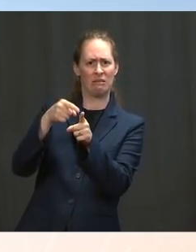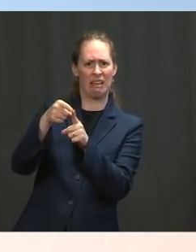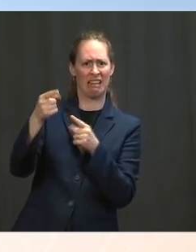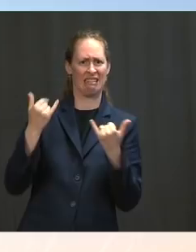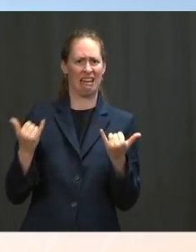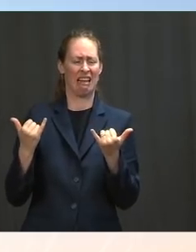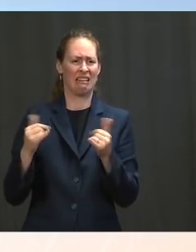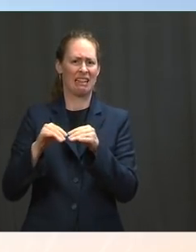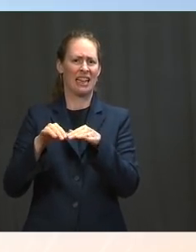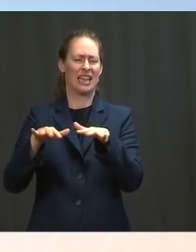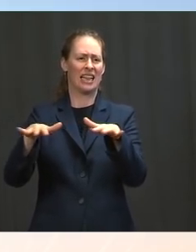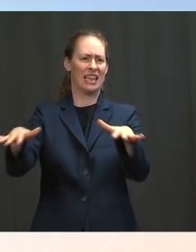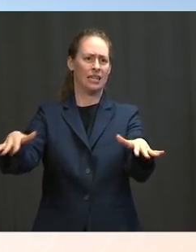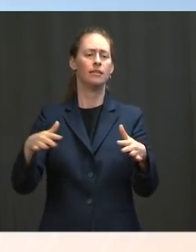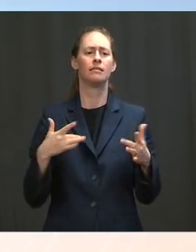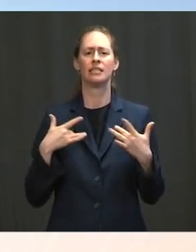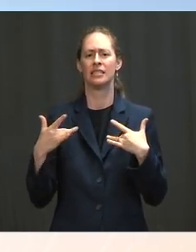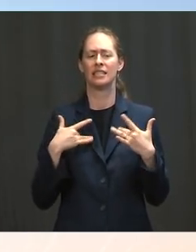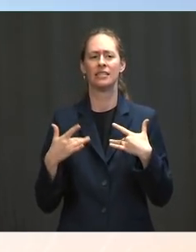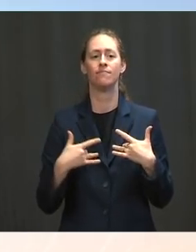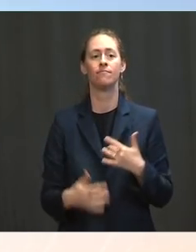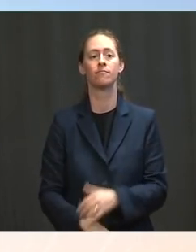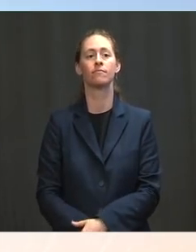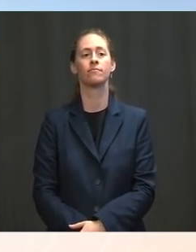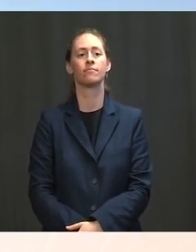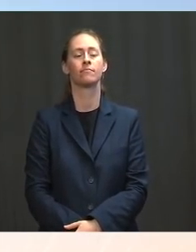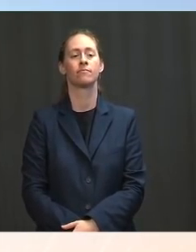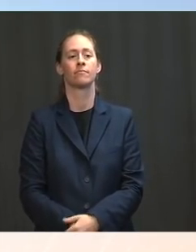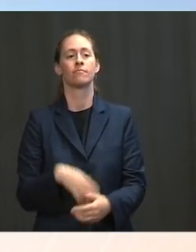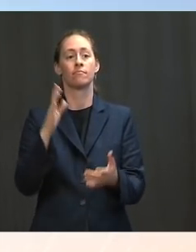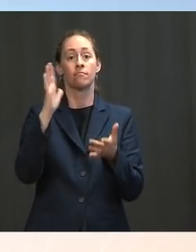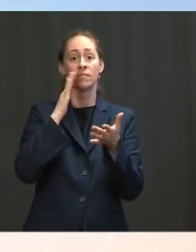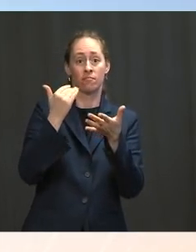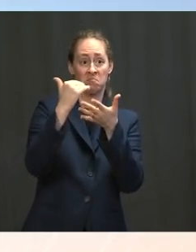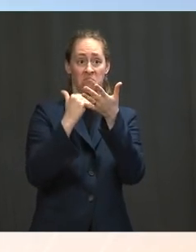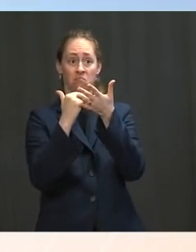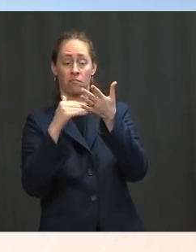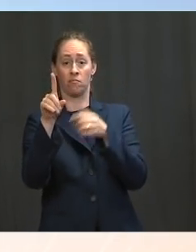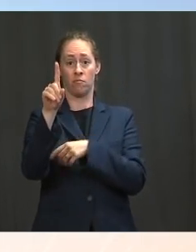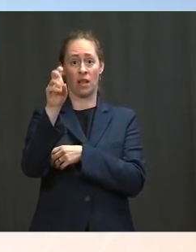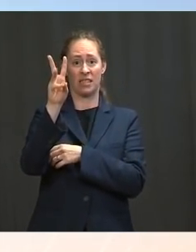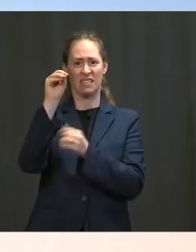nearing 160 million people fully vaccinated -- which the President will touch on today as well --